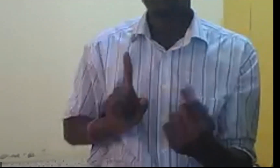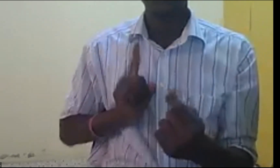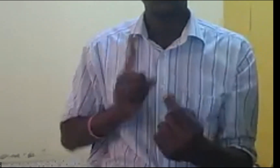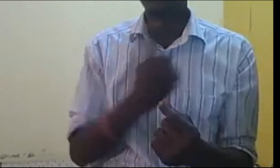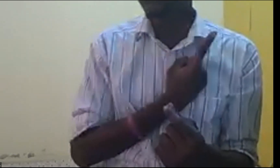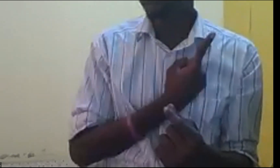Thank you.